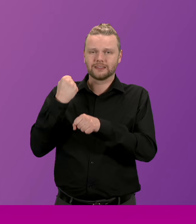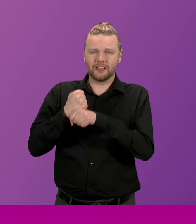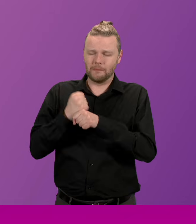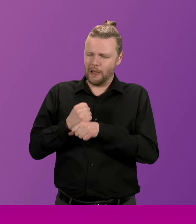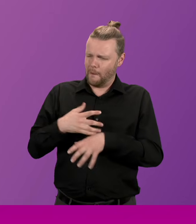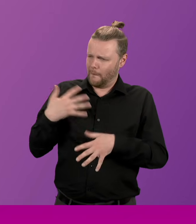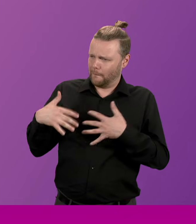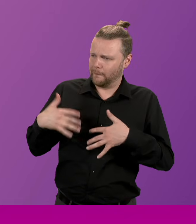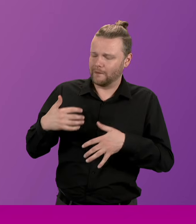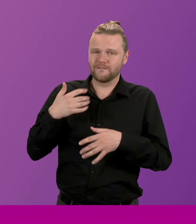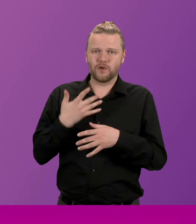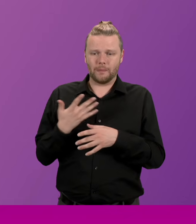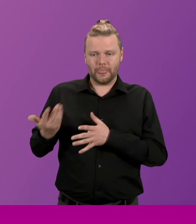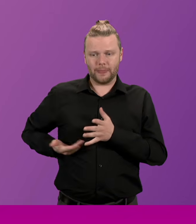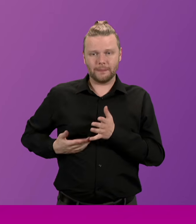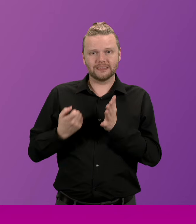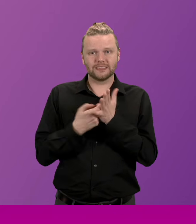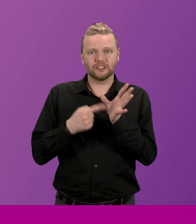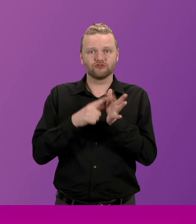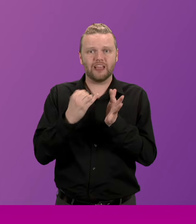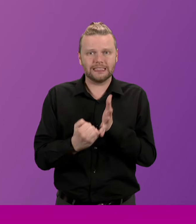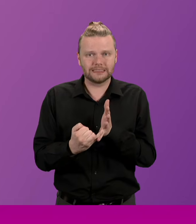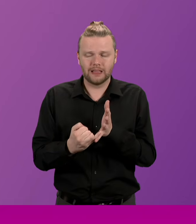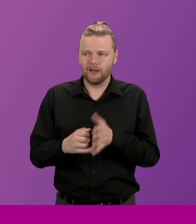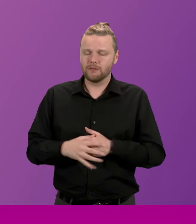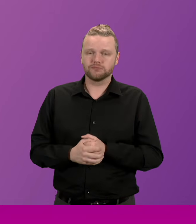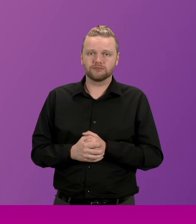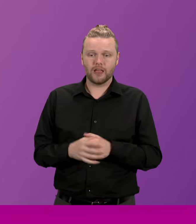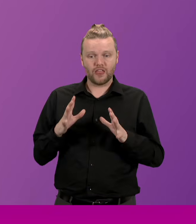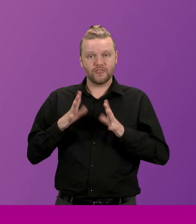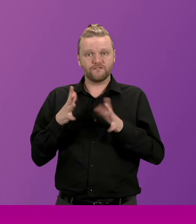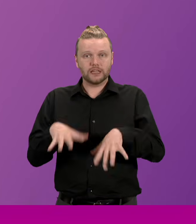regime. Under the fresh start initiative, businesses that move into premises that have